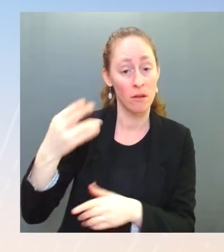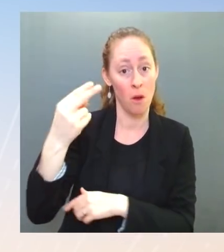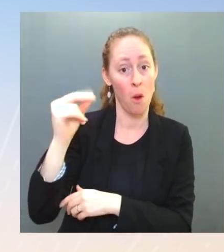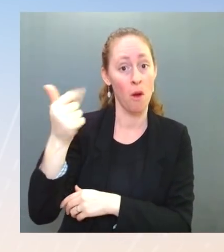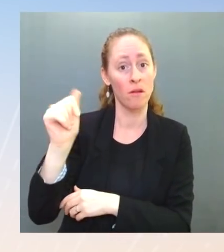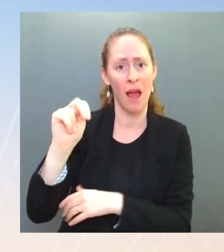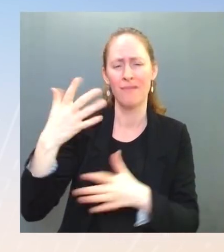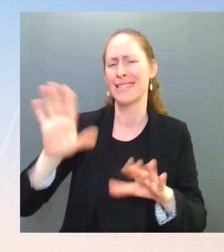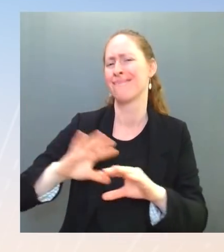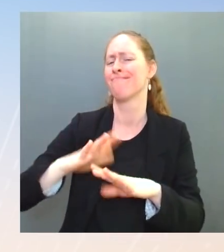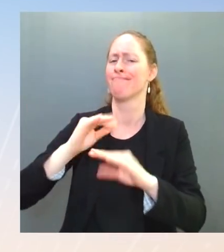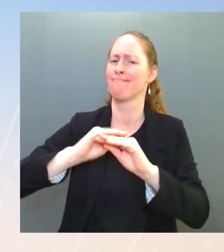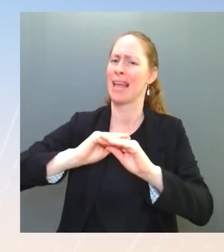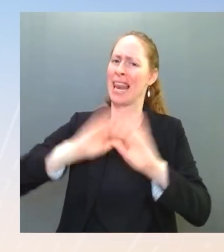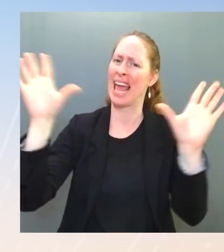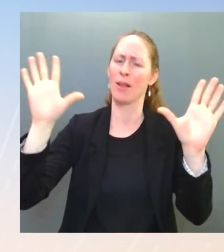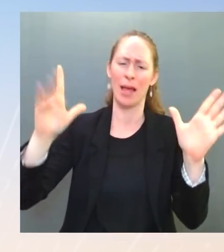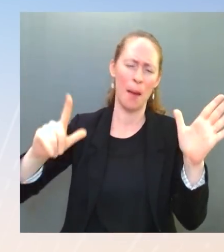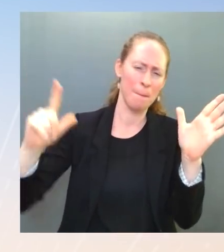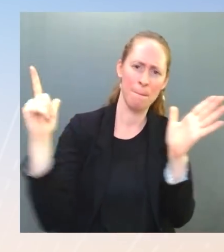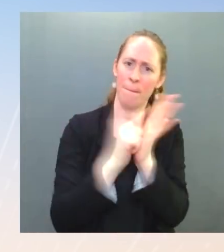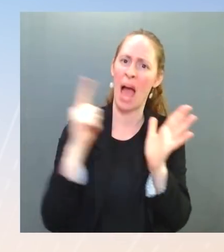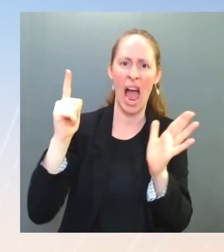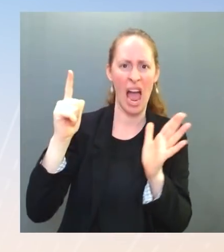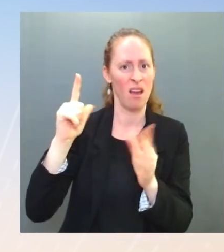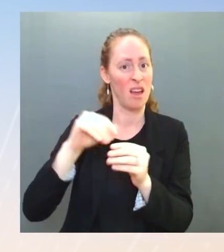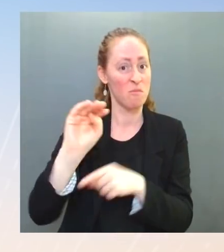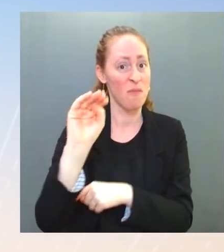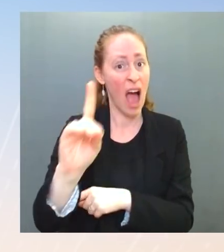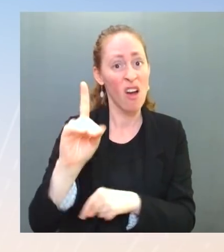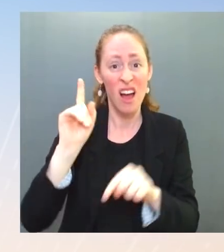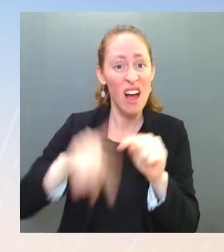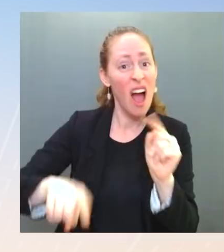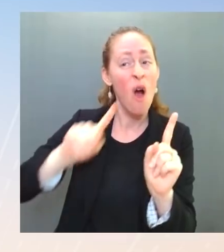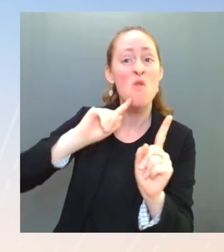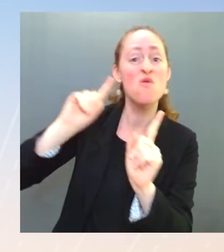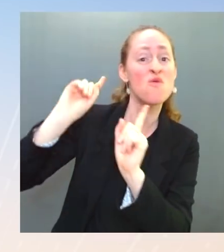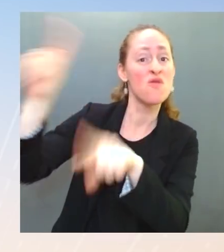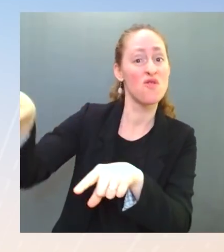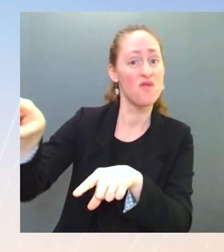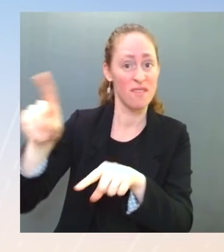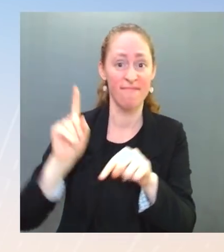Brown County, Wisconsin, Lieutenant Matt Ronk said ghost guns are, "a new threat."